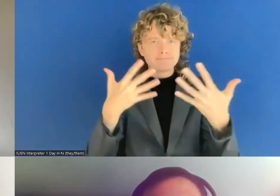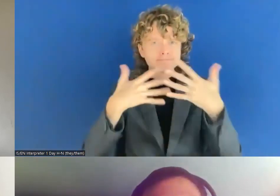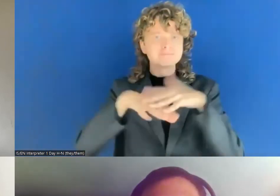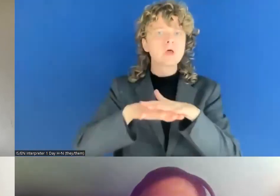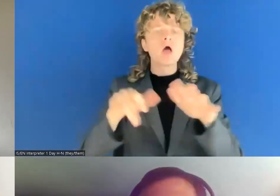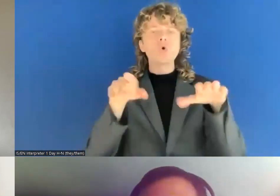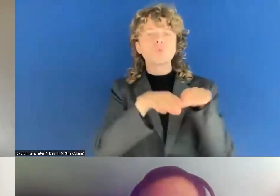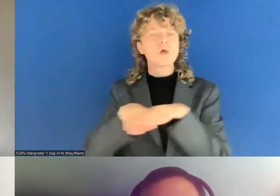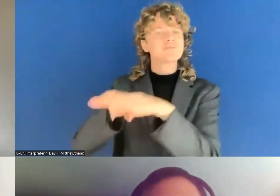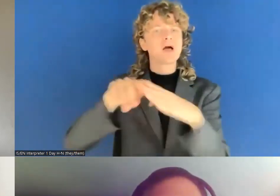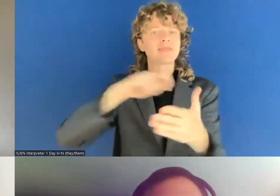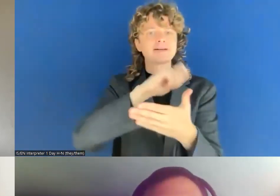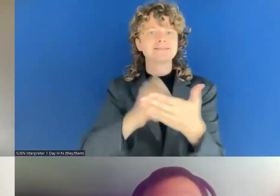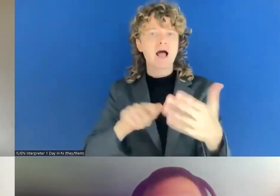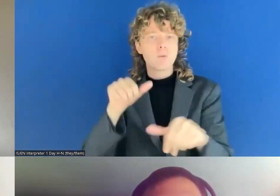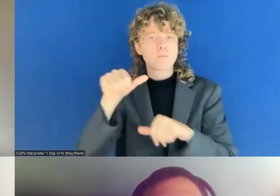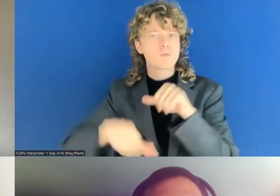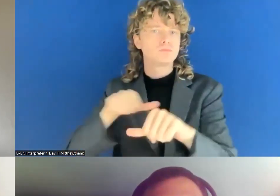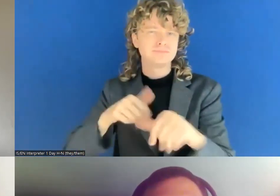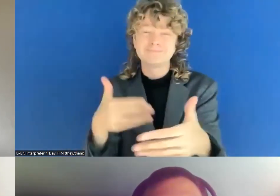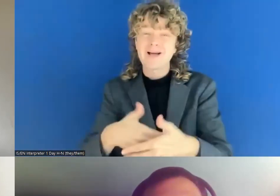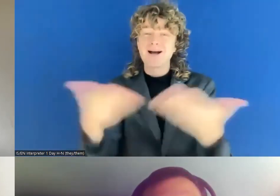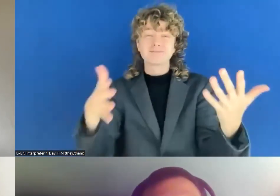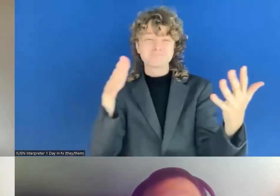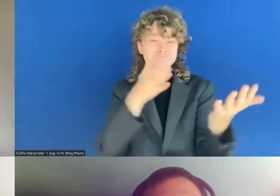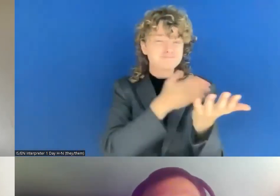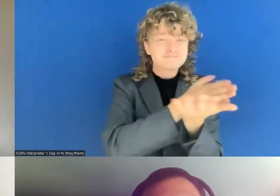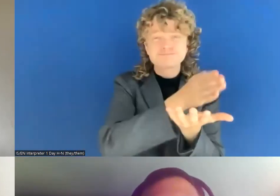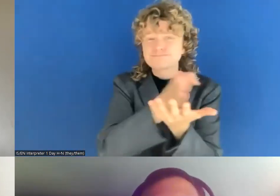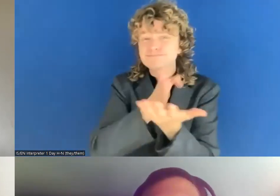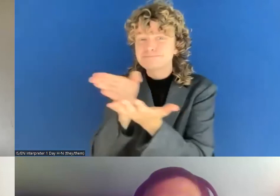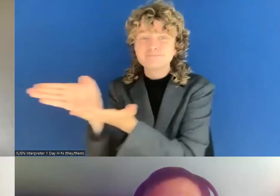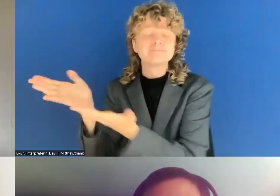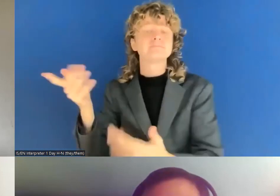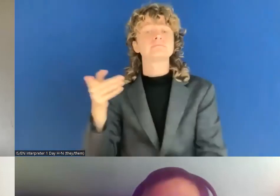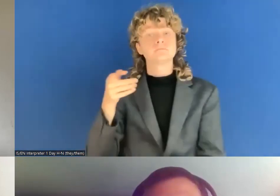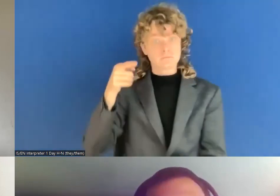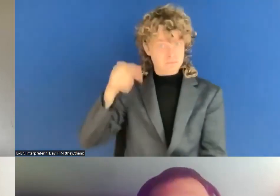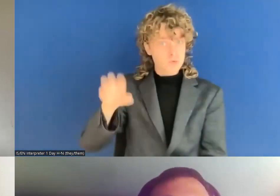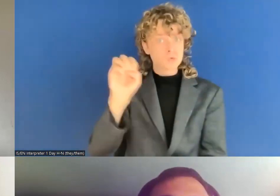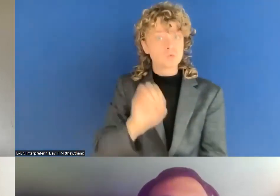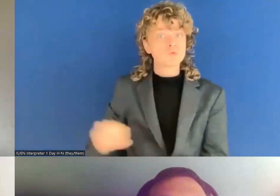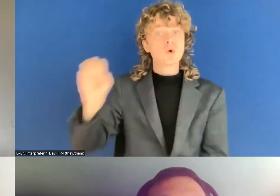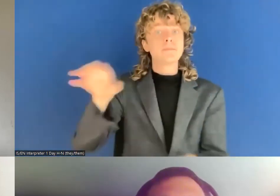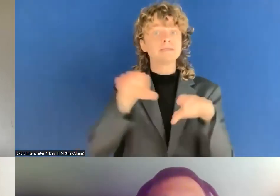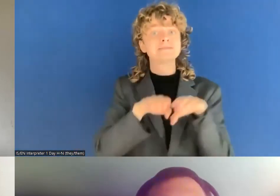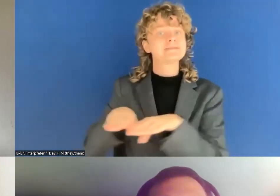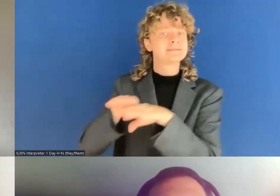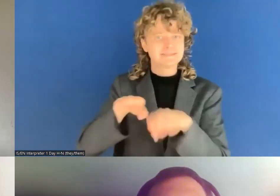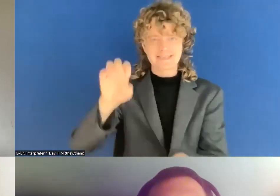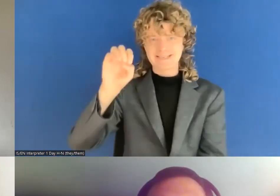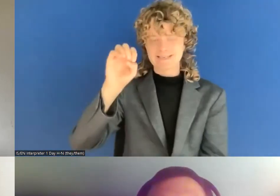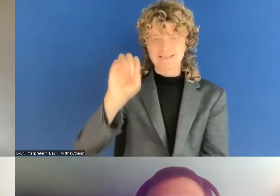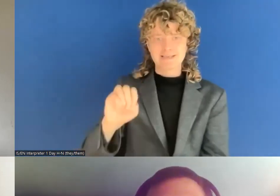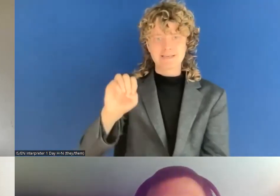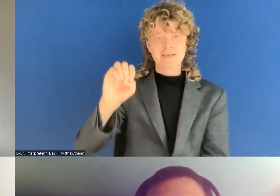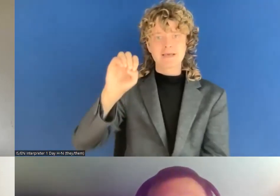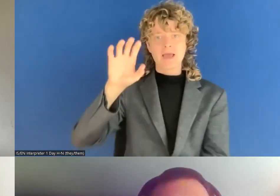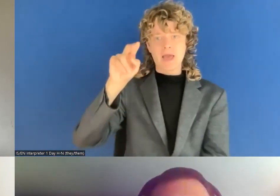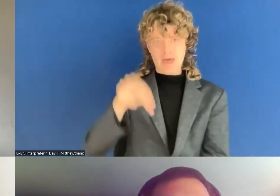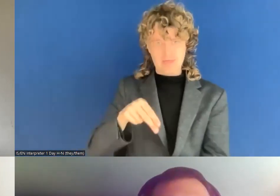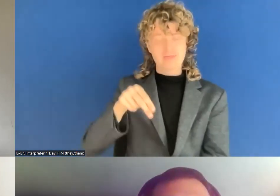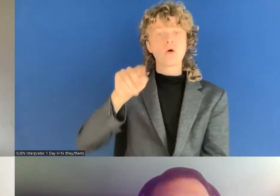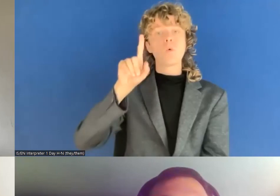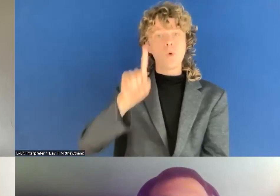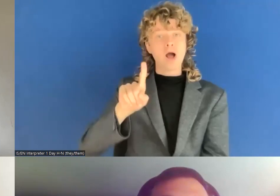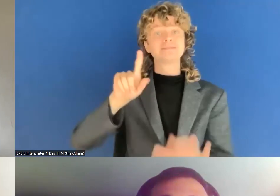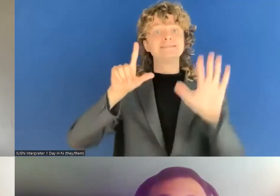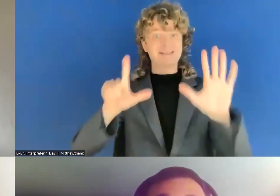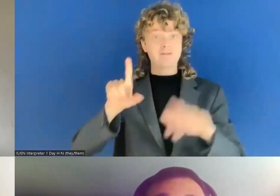the the public sector and this is the European standard, EN17161 on accessibility following